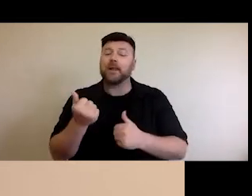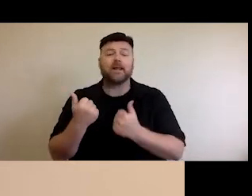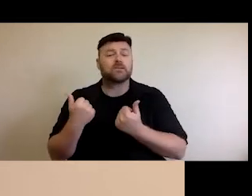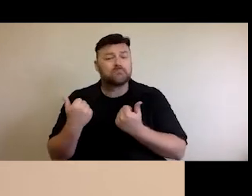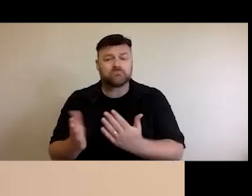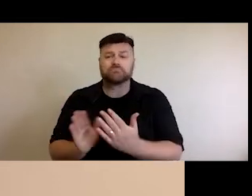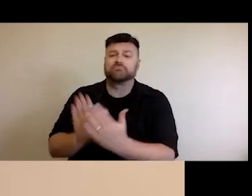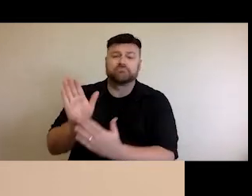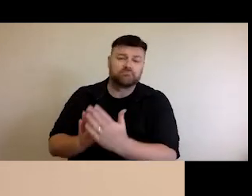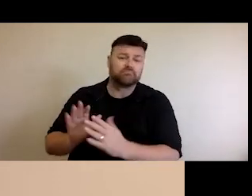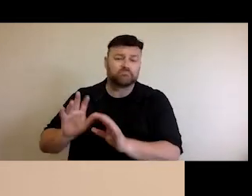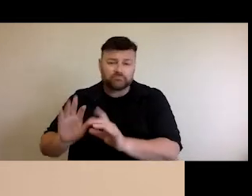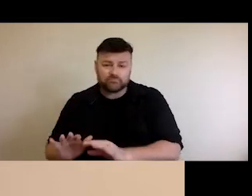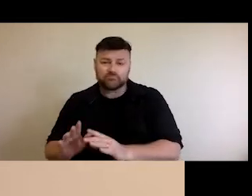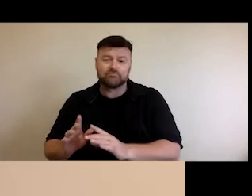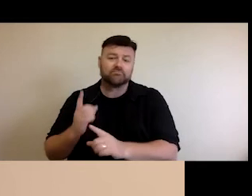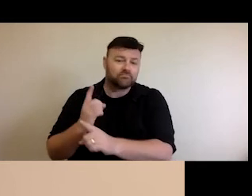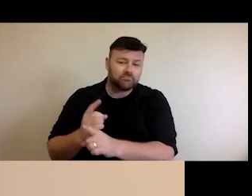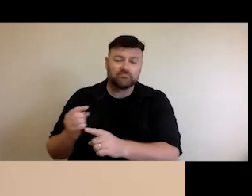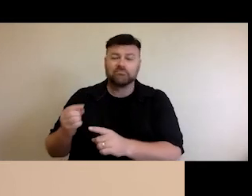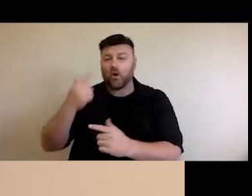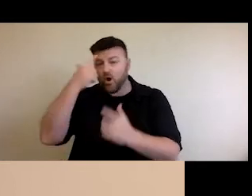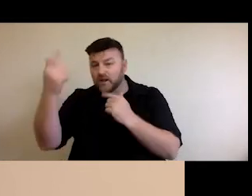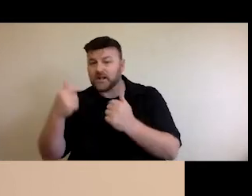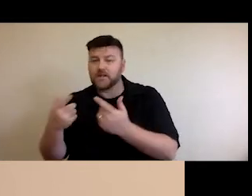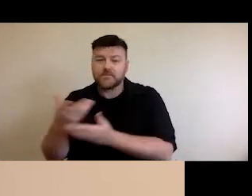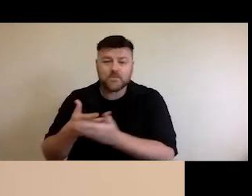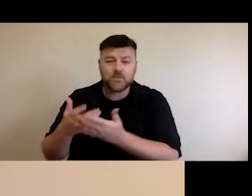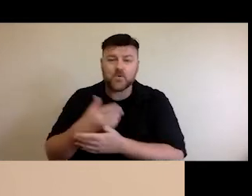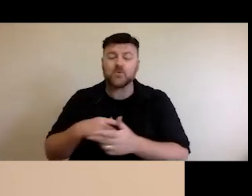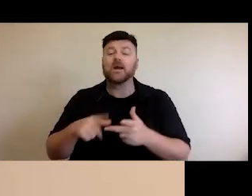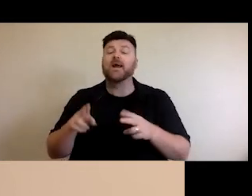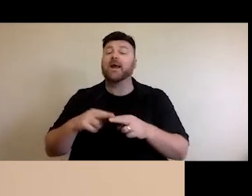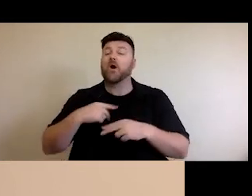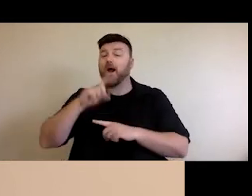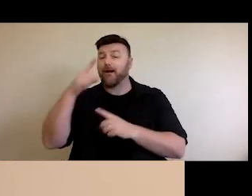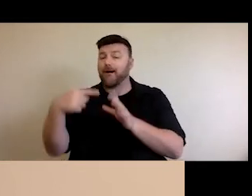ready to take your concepts and your thoughts. If we can't get to you in session, we'll get to you towards the end.